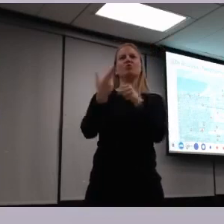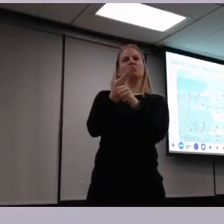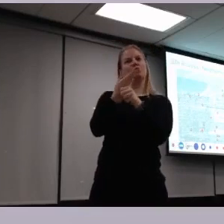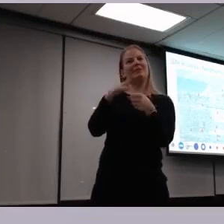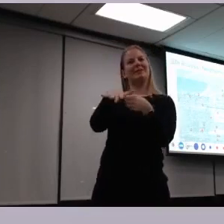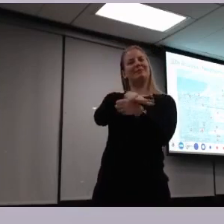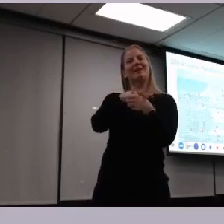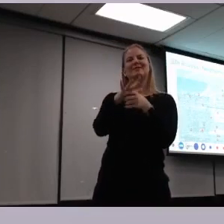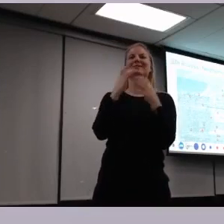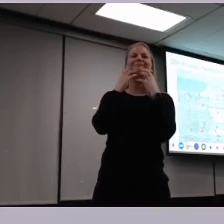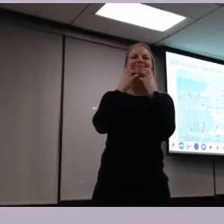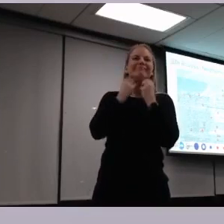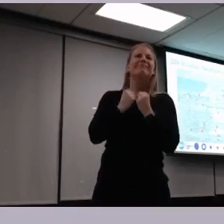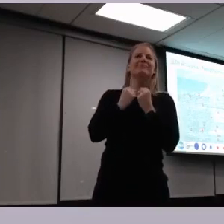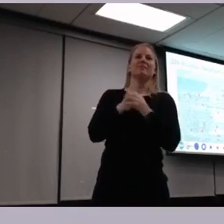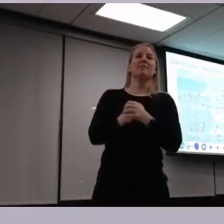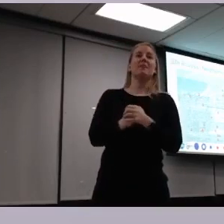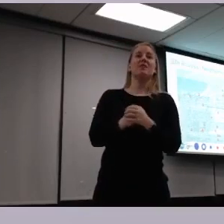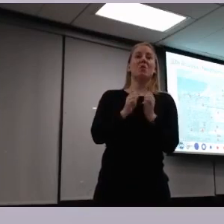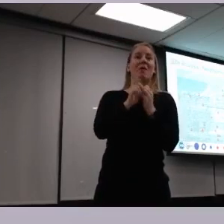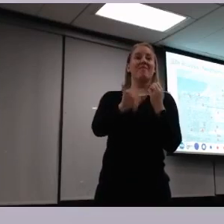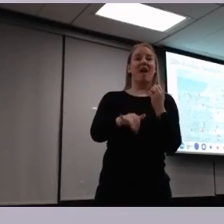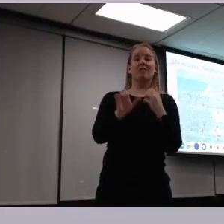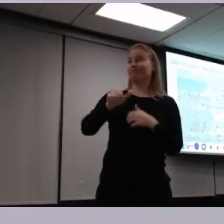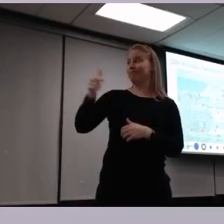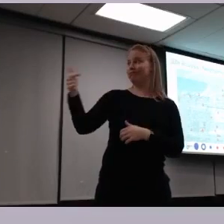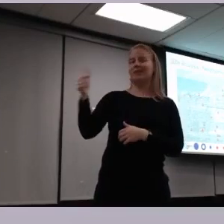And with that, I'm going to turn it over to Sam to talk through a little